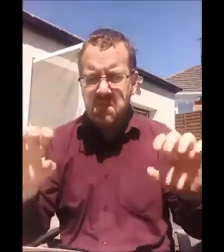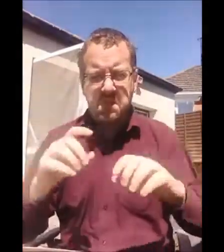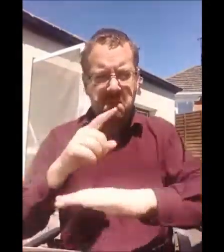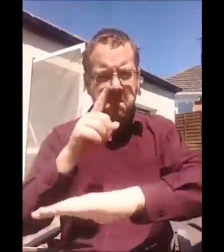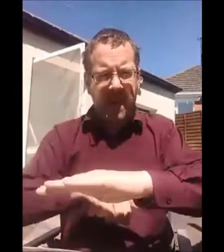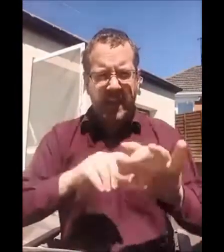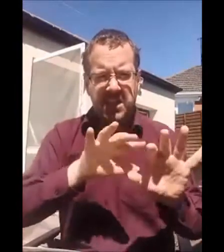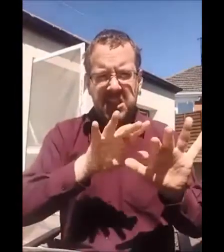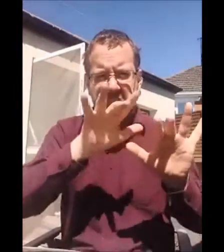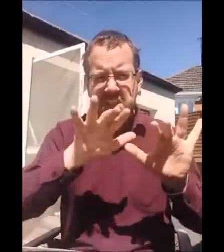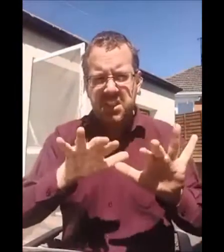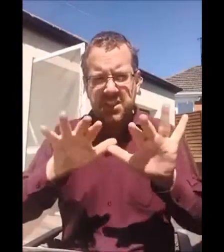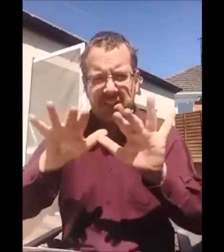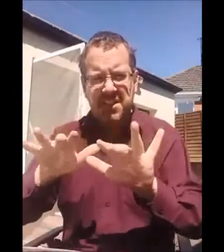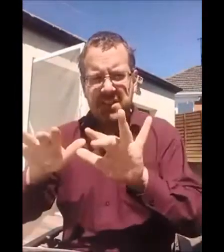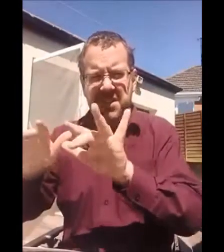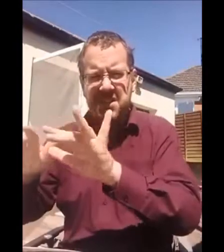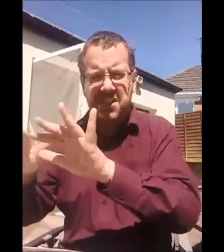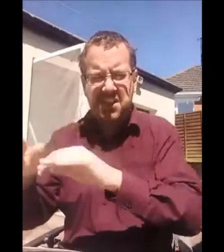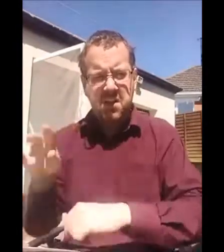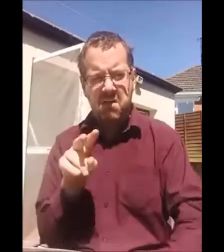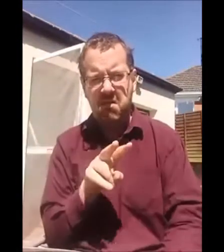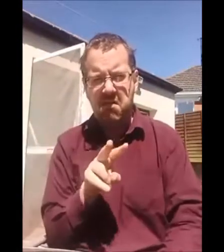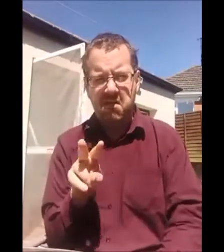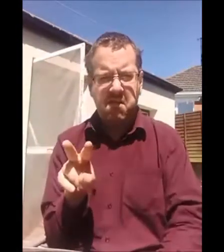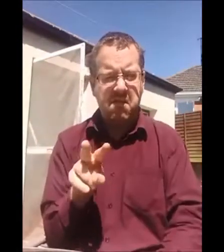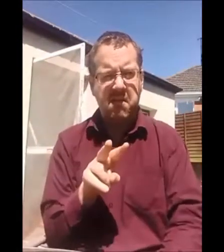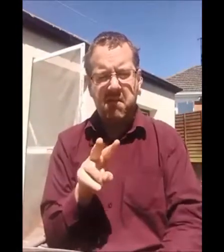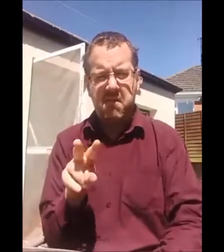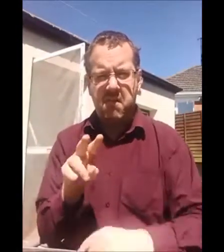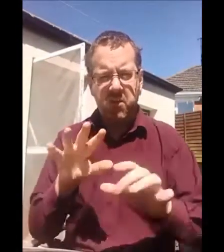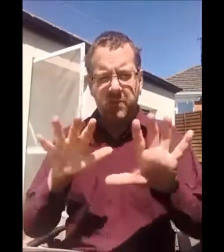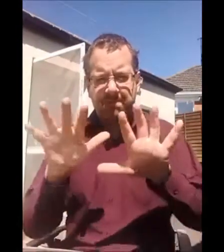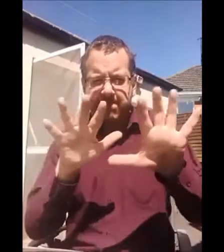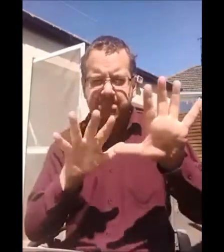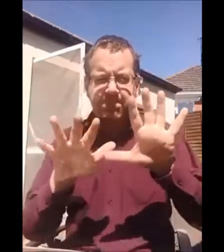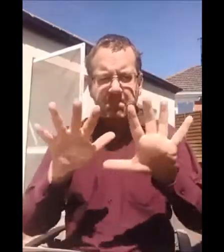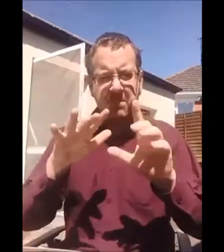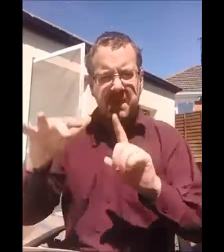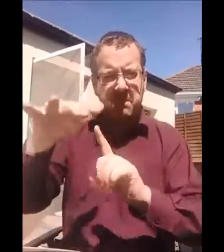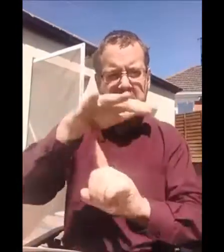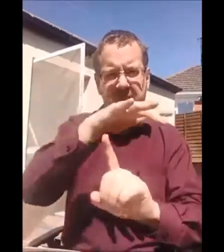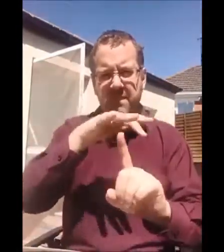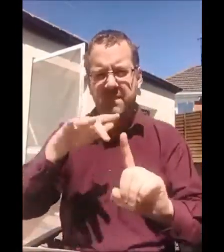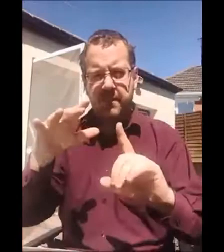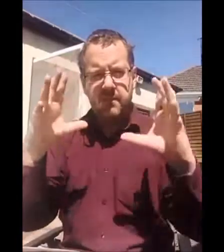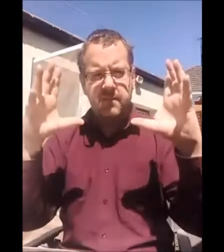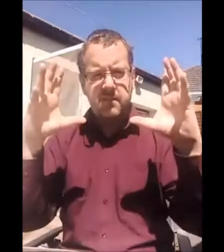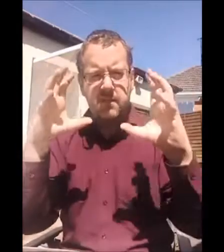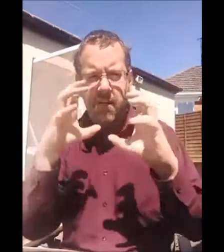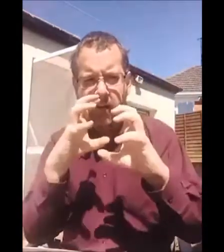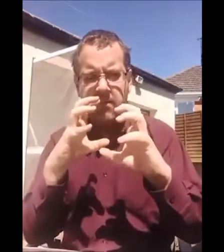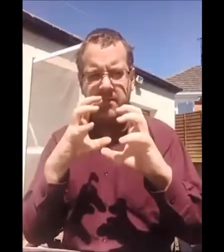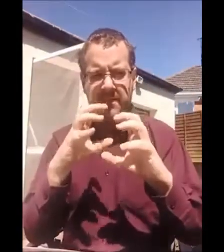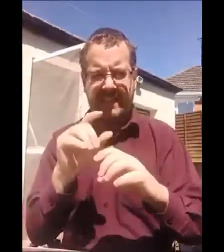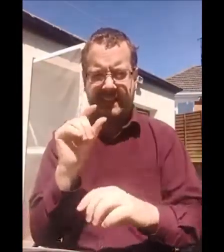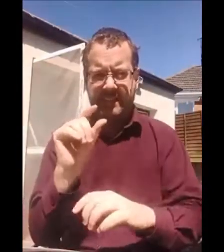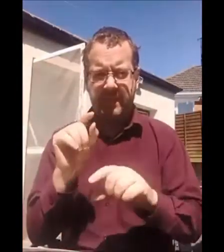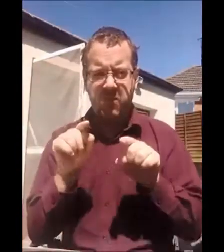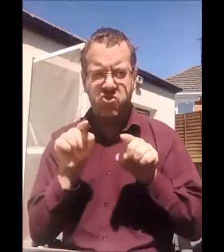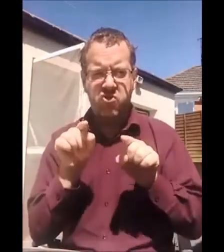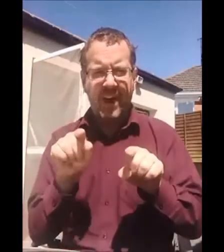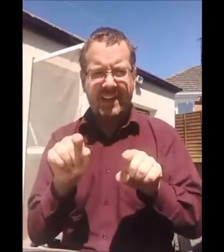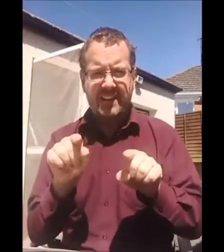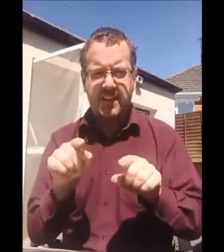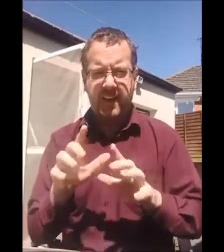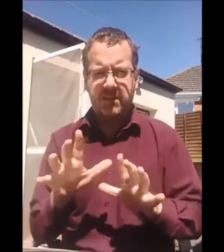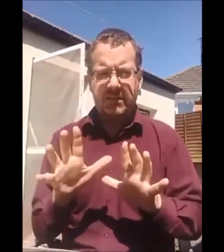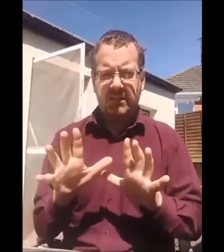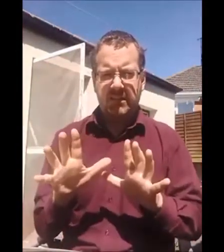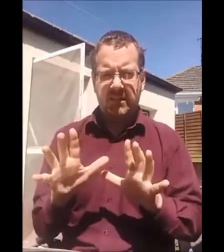and the atmosphere that's created is a dark one - a little bit sinister and threatening;